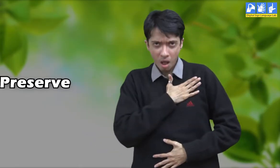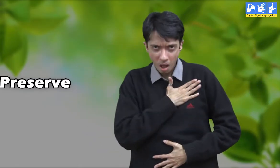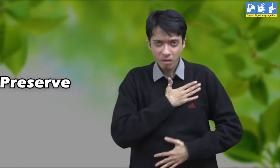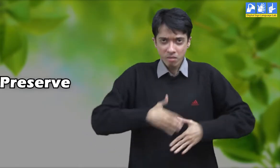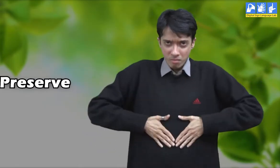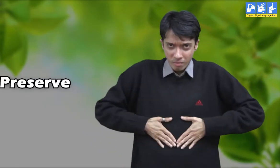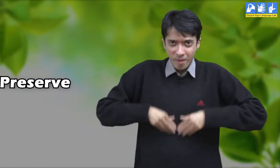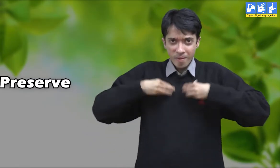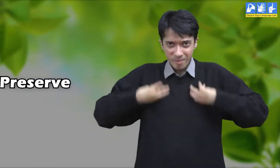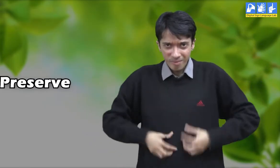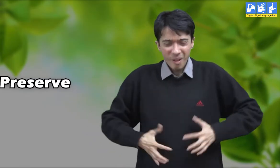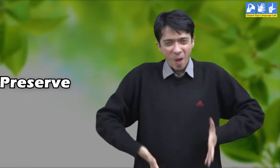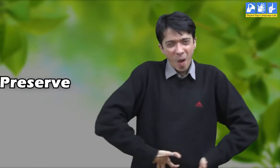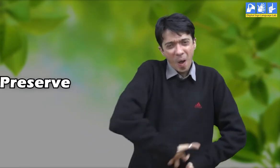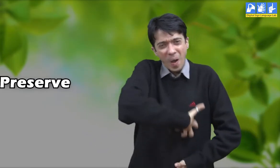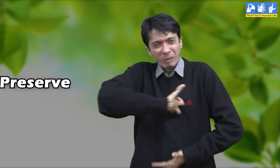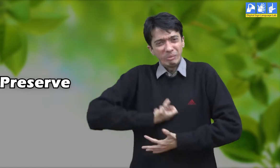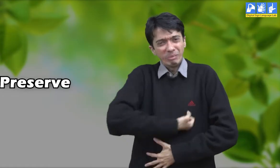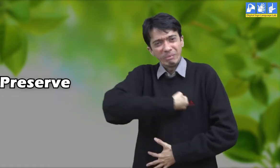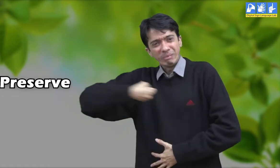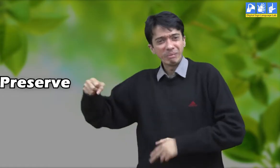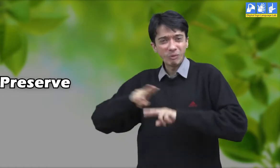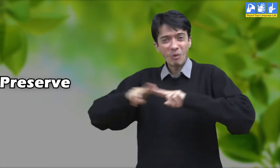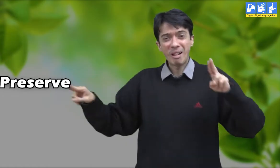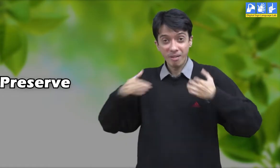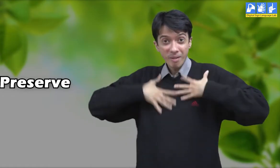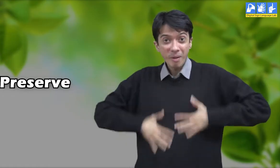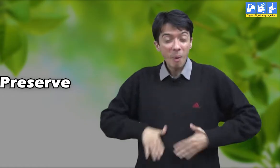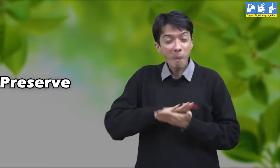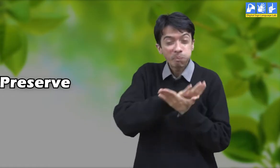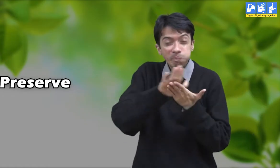This typically involved removing all the internal organs from the body to remove moisture and using chemicals and